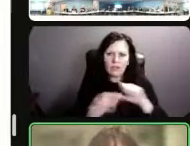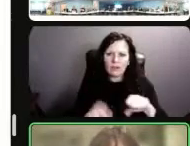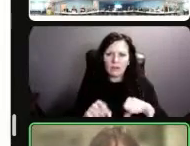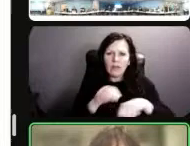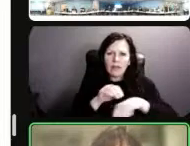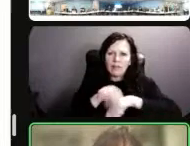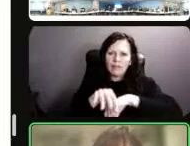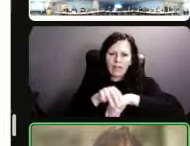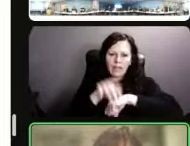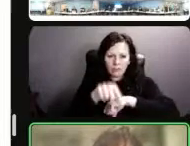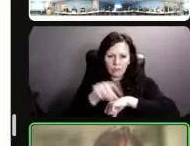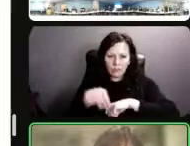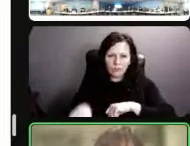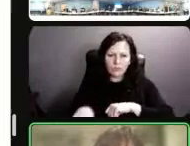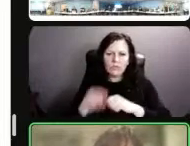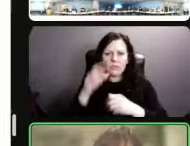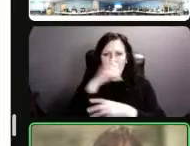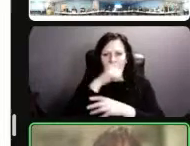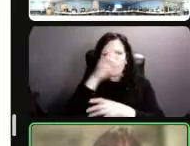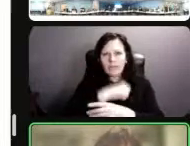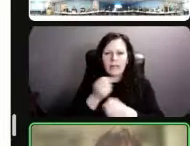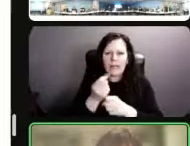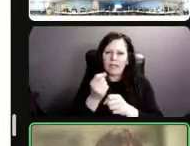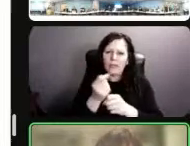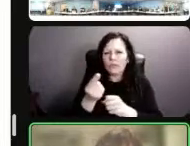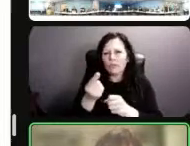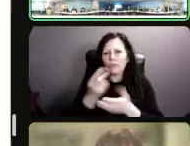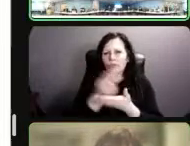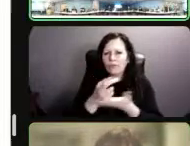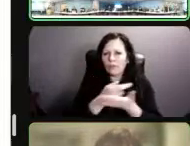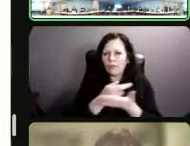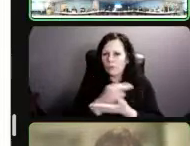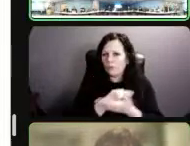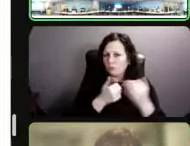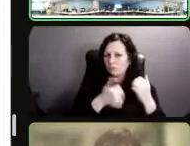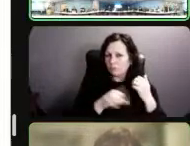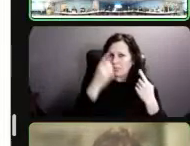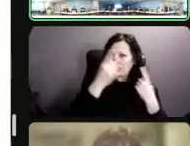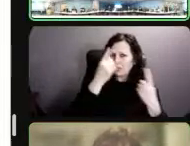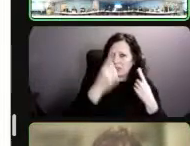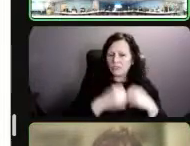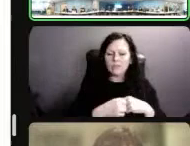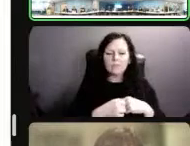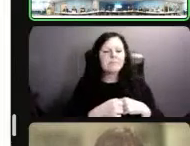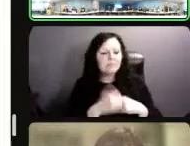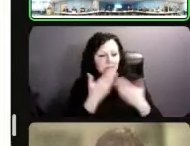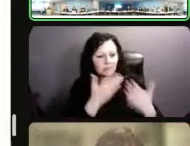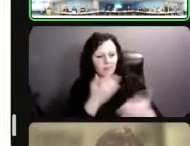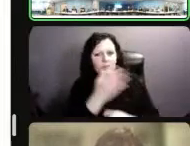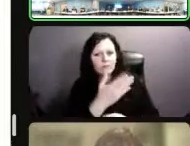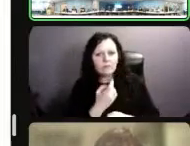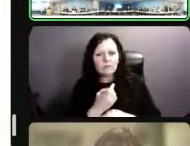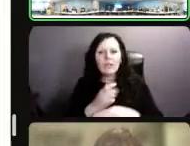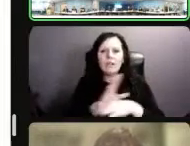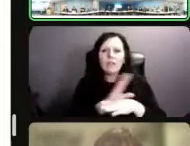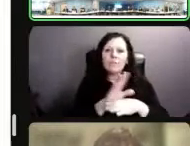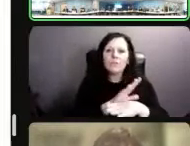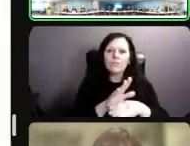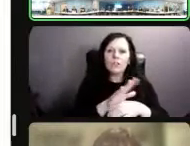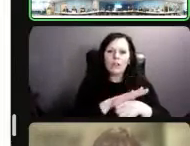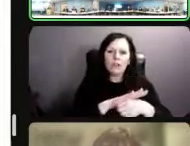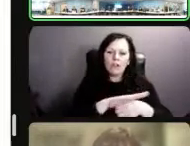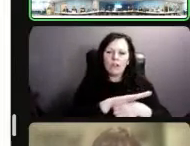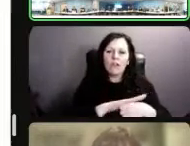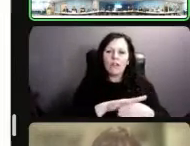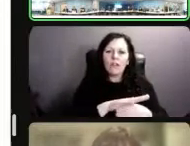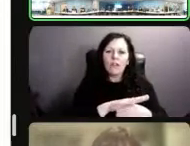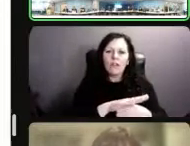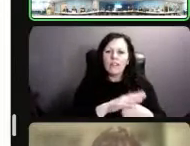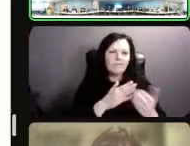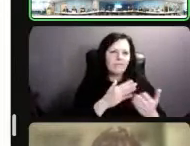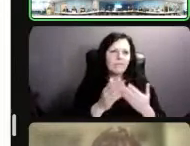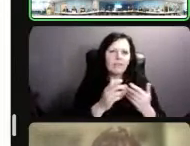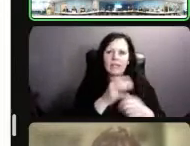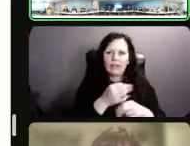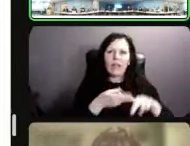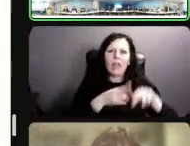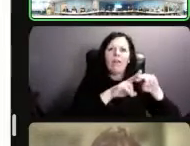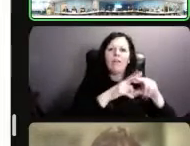HAVE YOU LOOKED AT HOW THAT